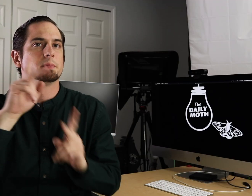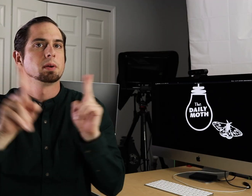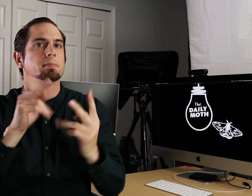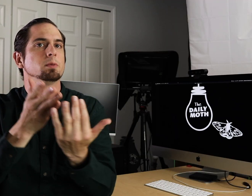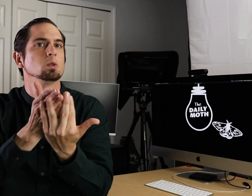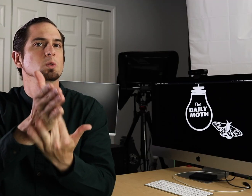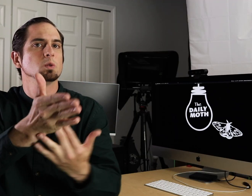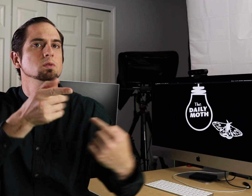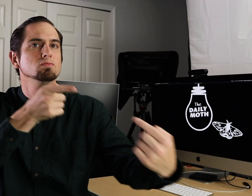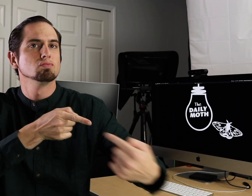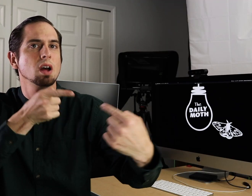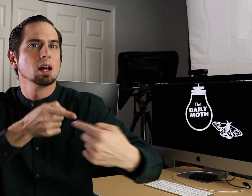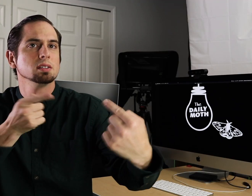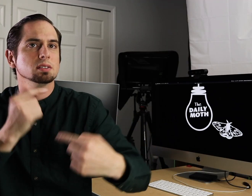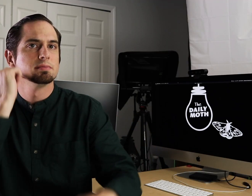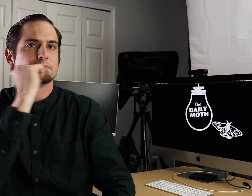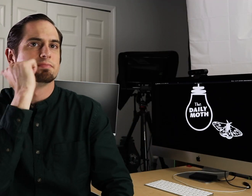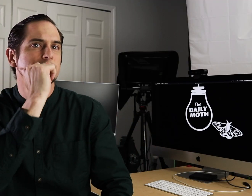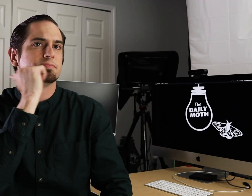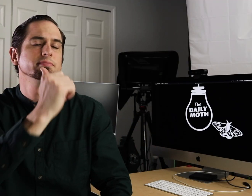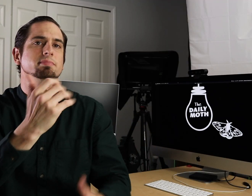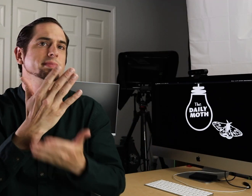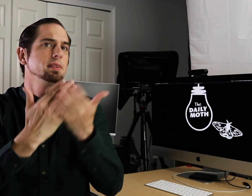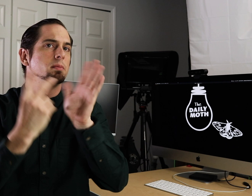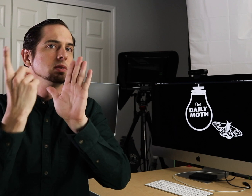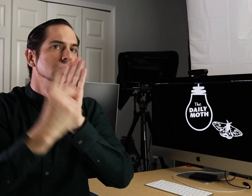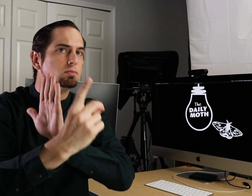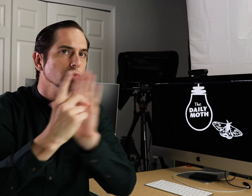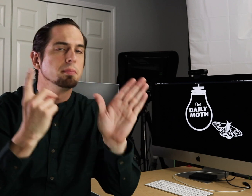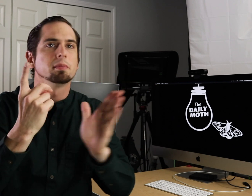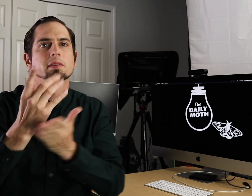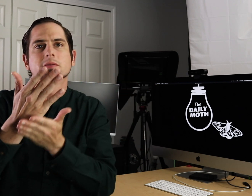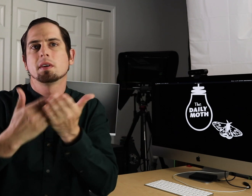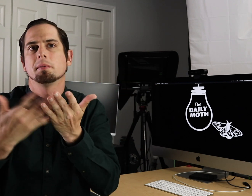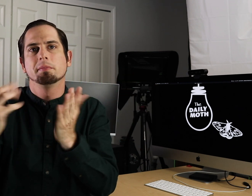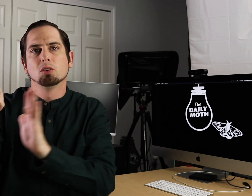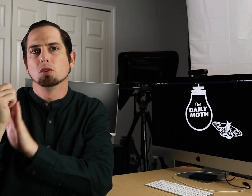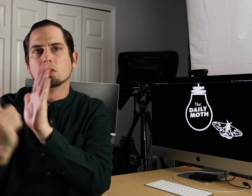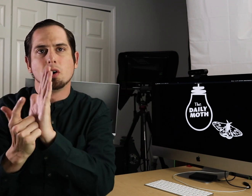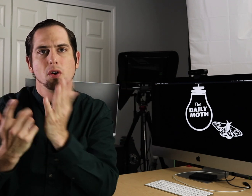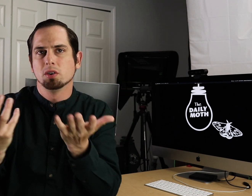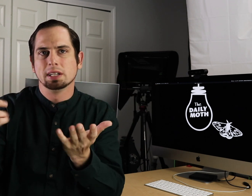"Deaf people go through so many struggles on a daily basis. We face discrimination.